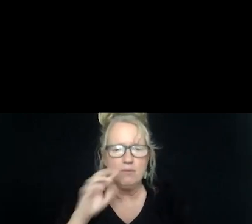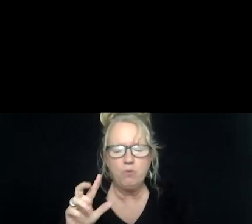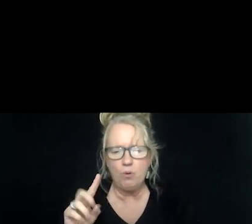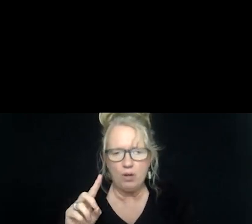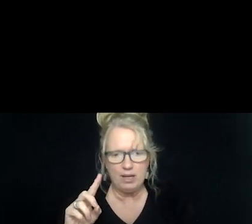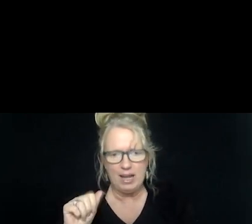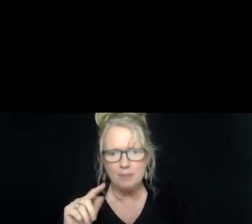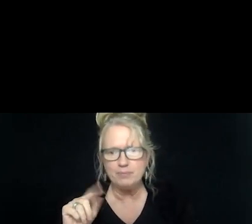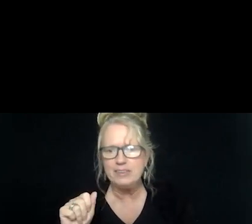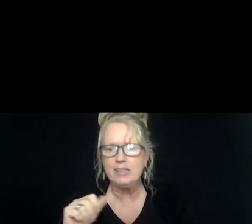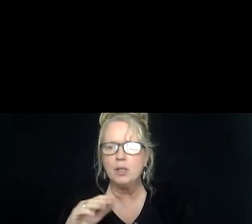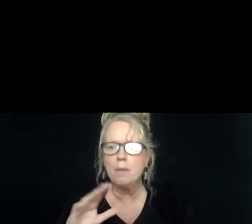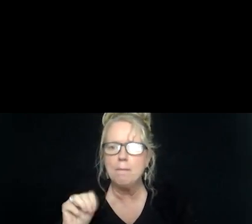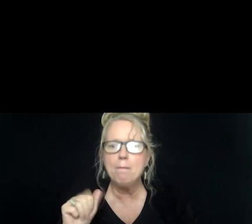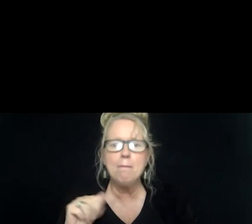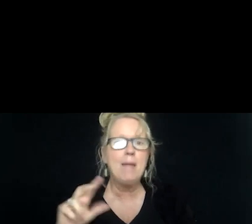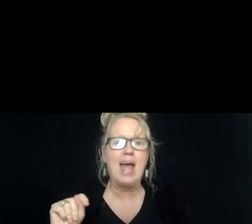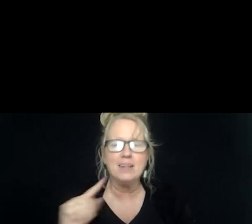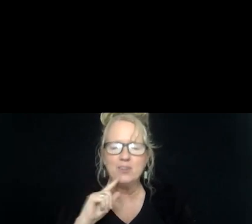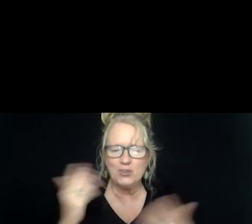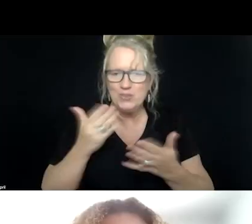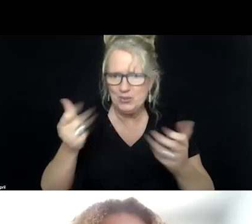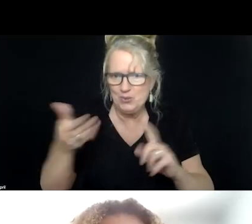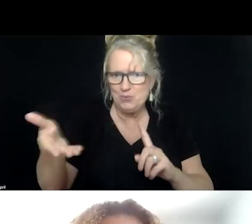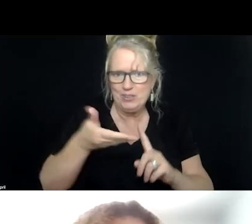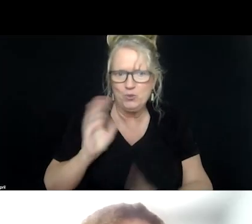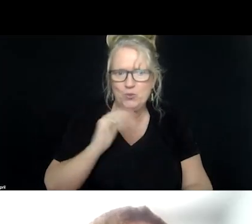MATT, ARE YOU HERE? I AM.